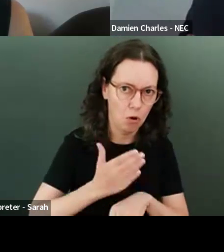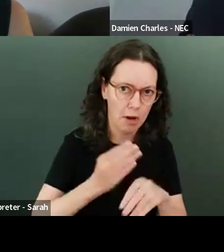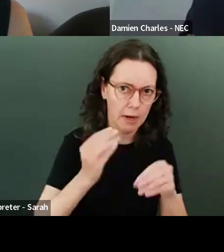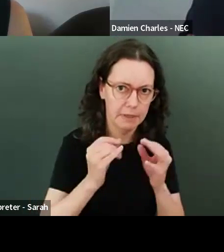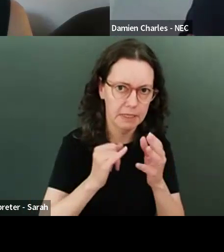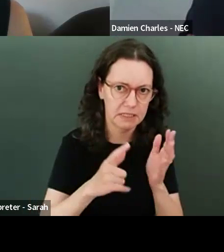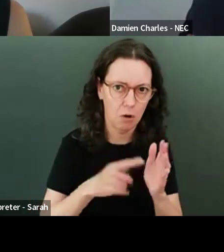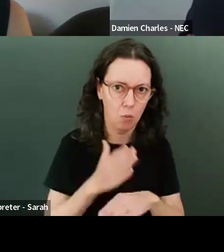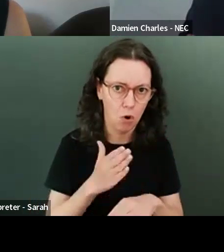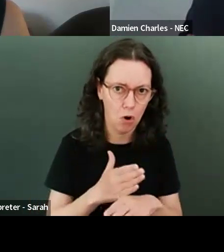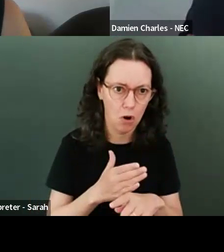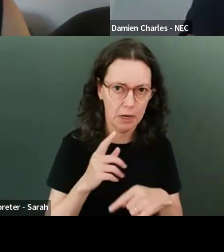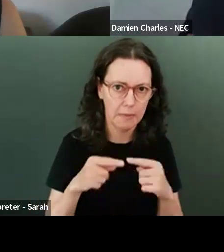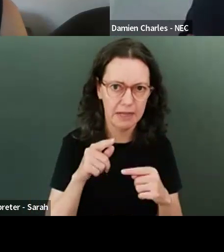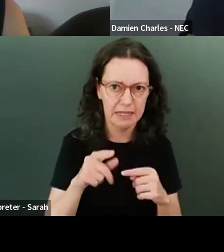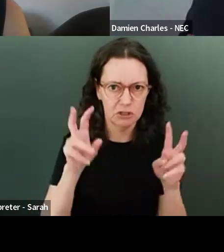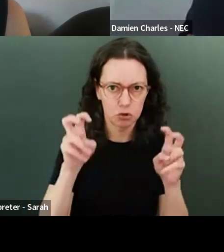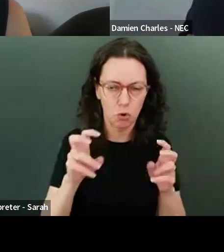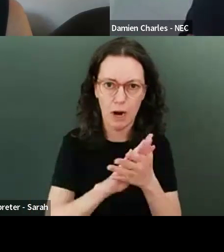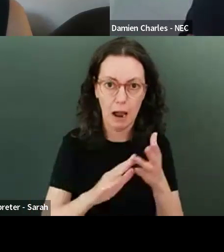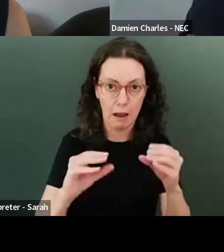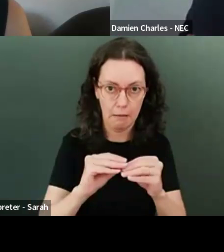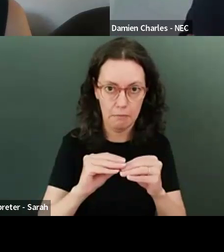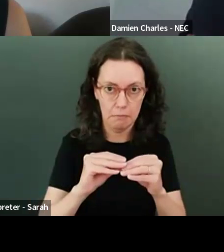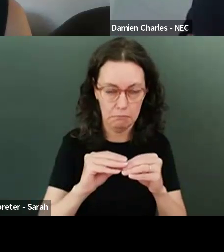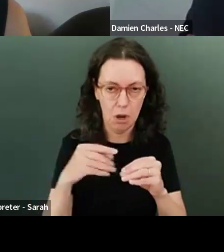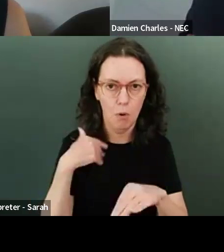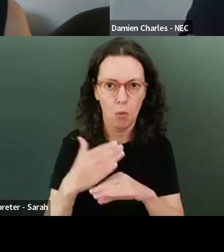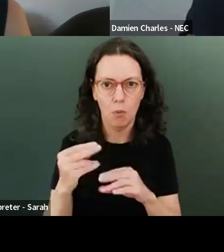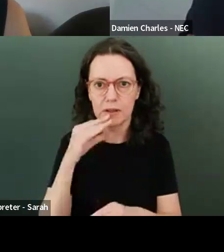enabling and a capability hub. So we work